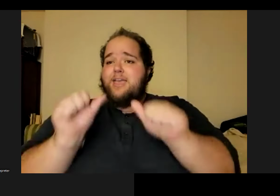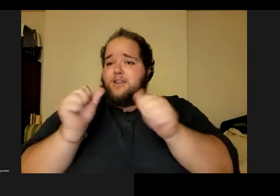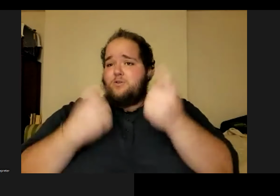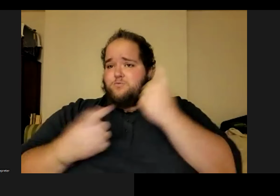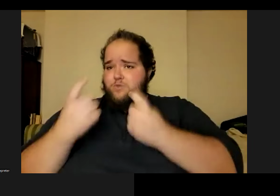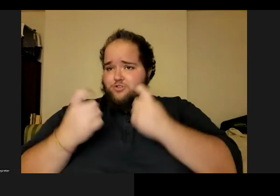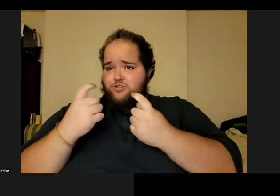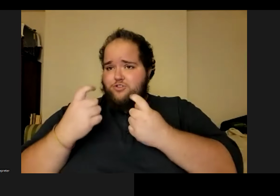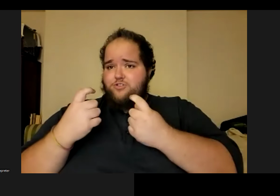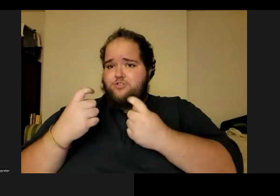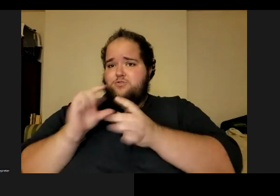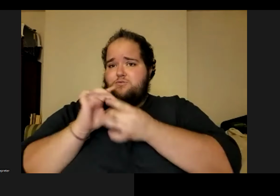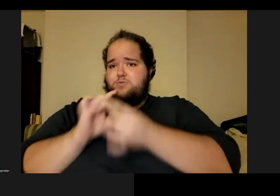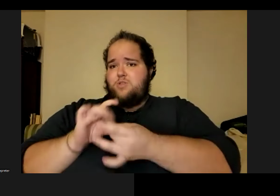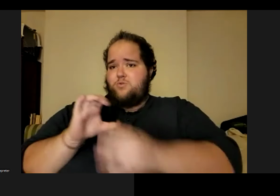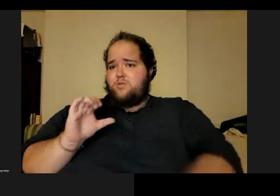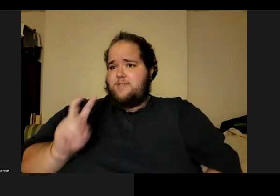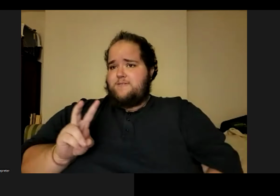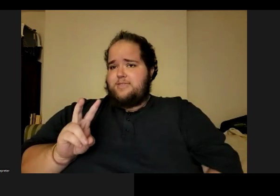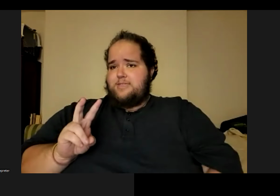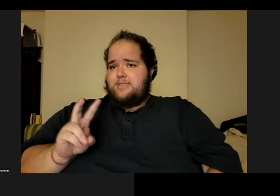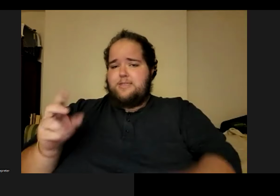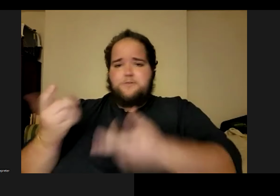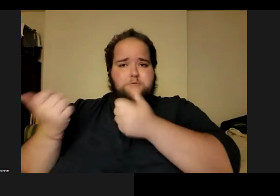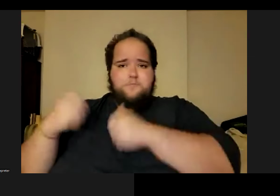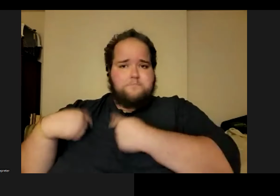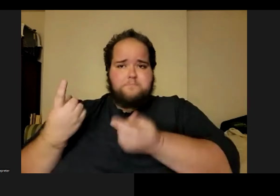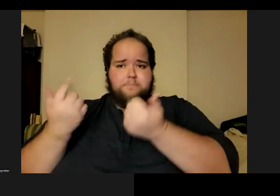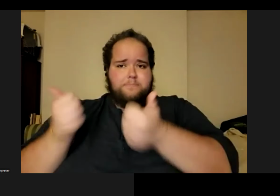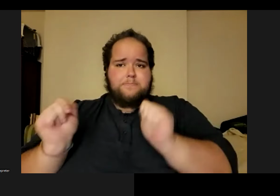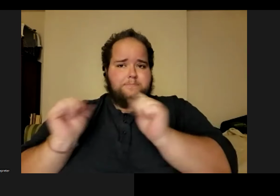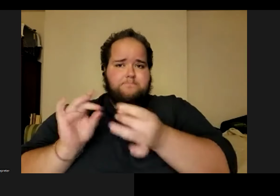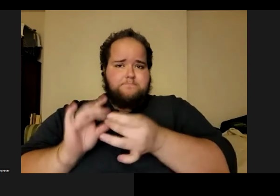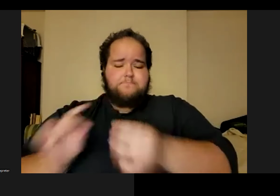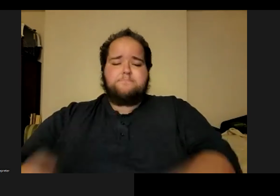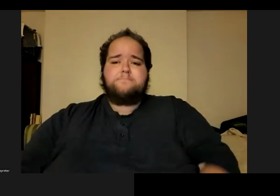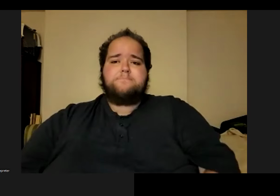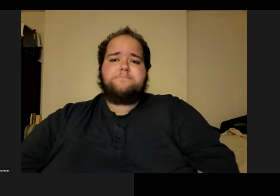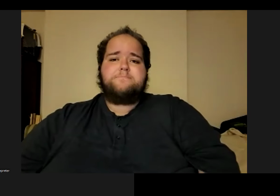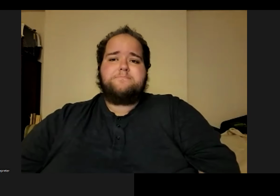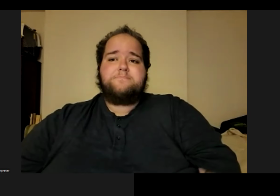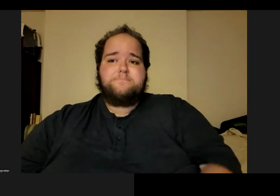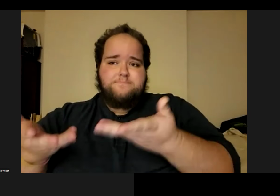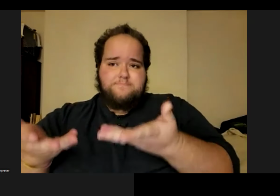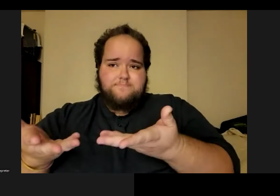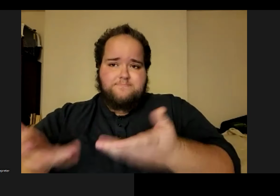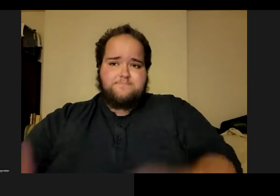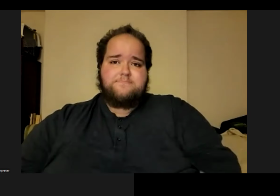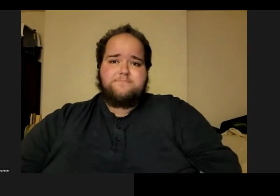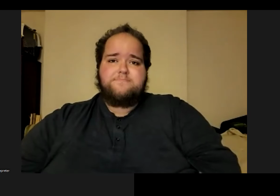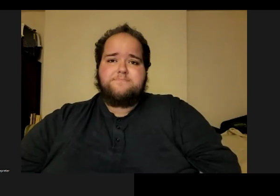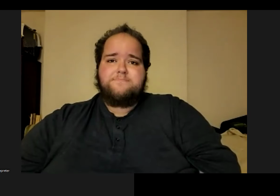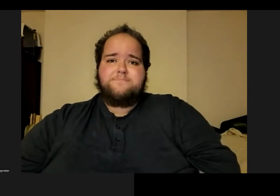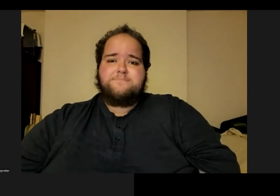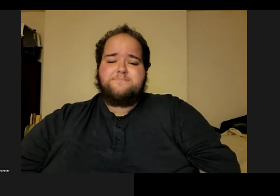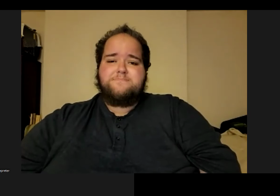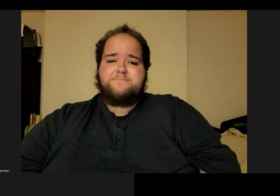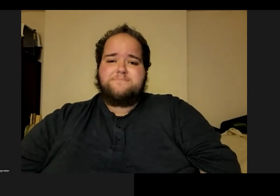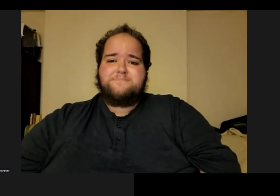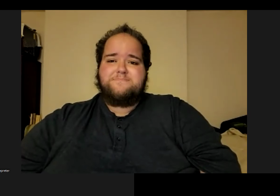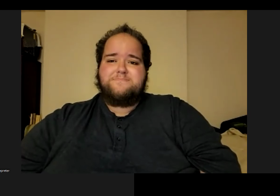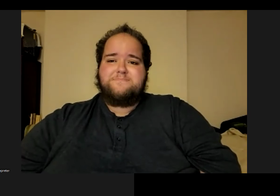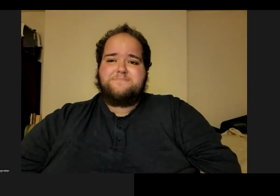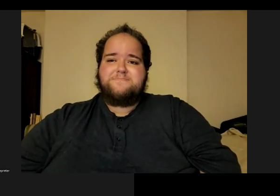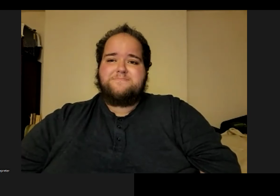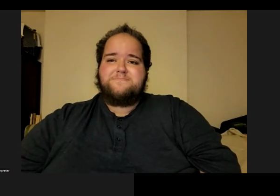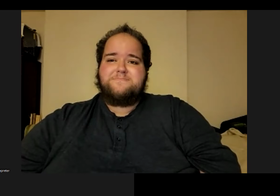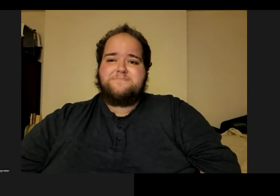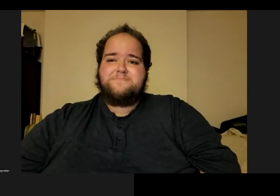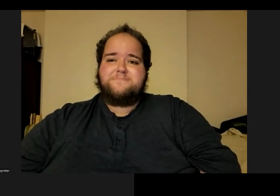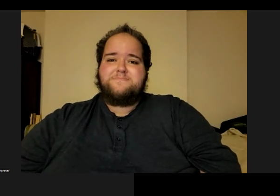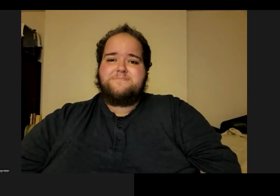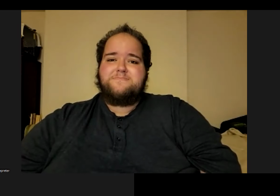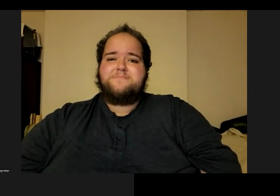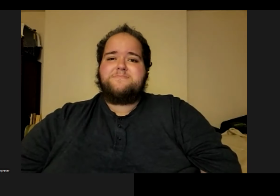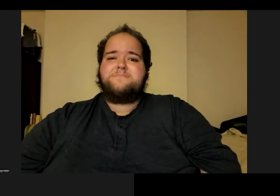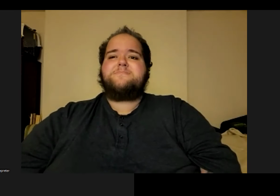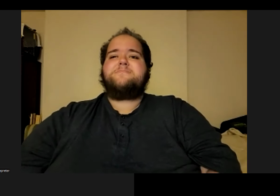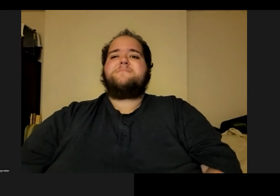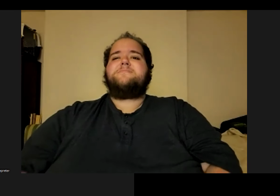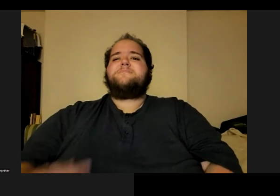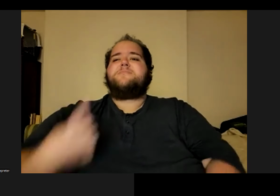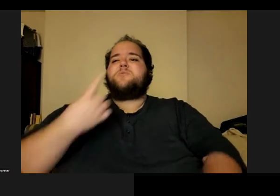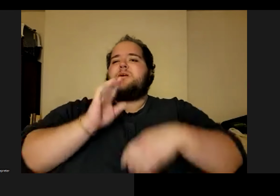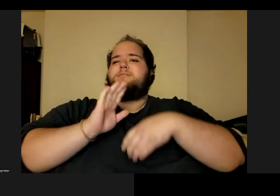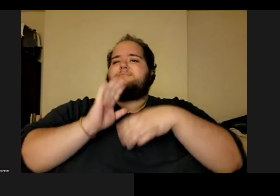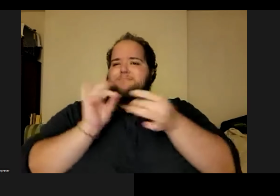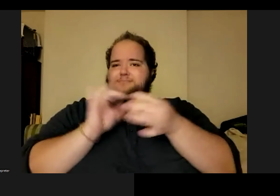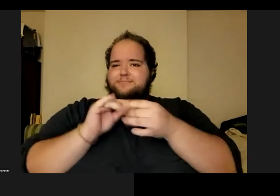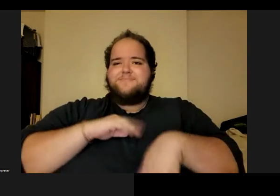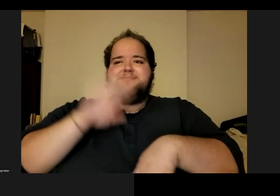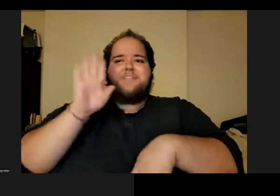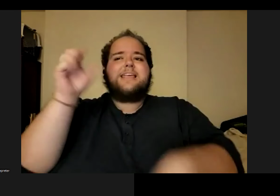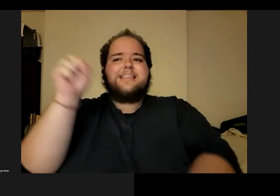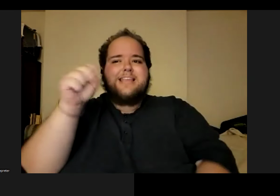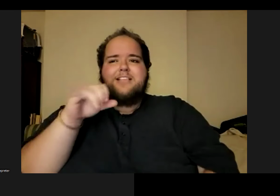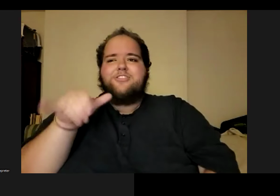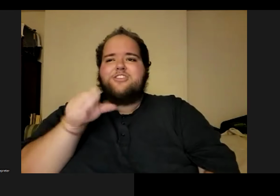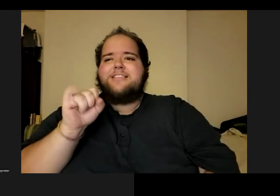about CVs right now. es, Jessica, for the um